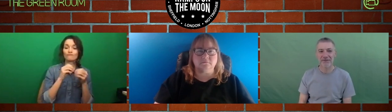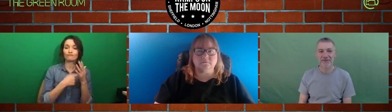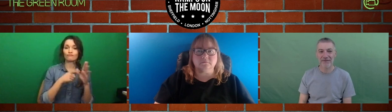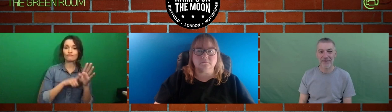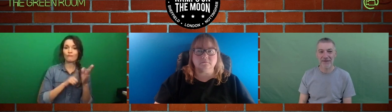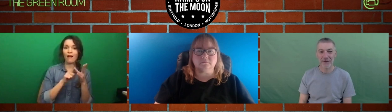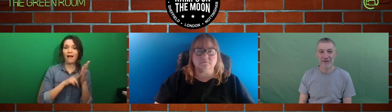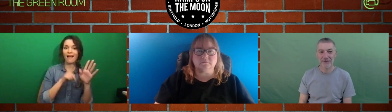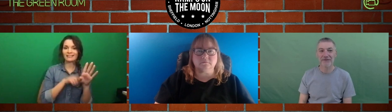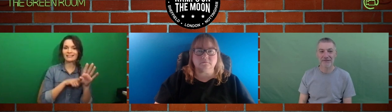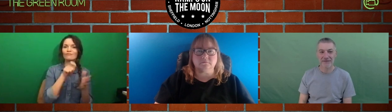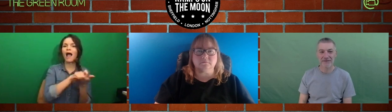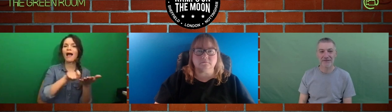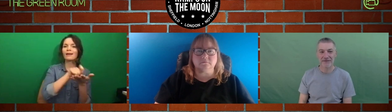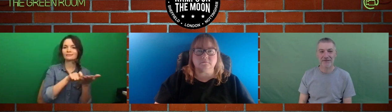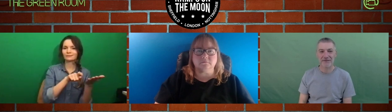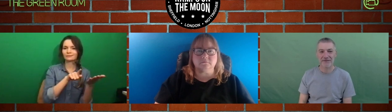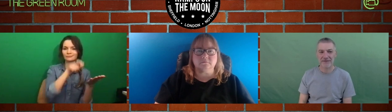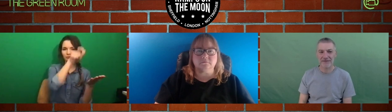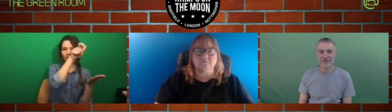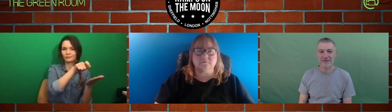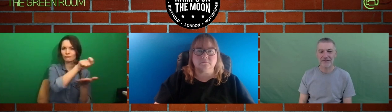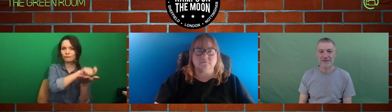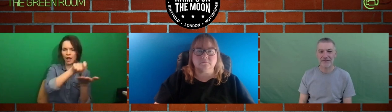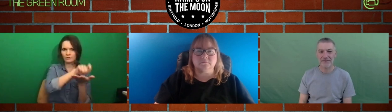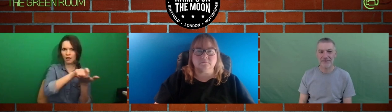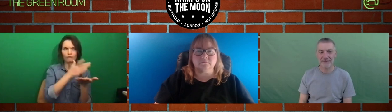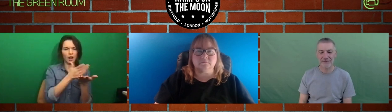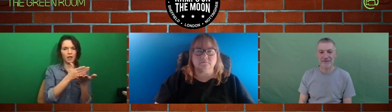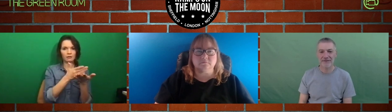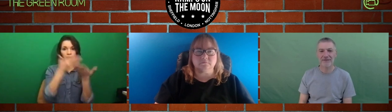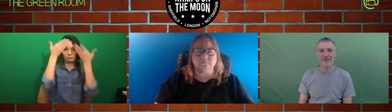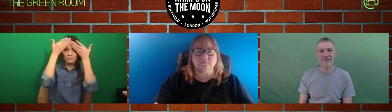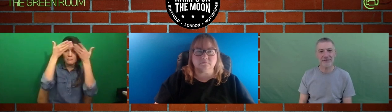the writer and she was very open to all our changes that we were making and